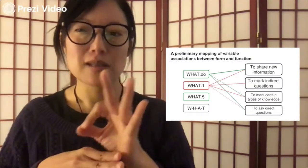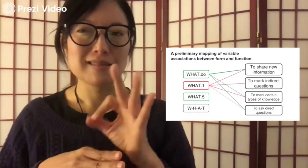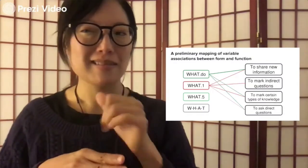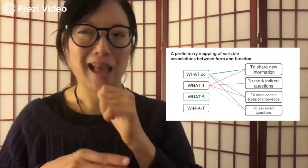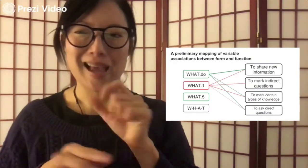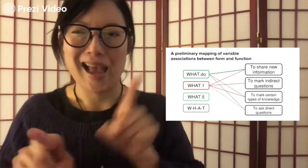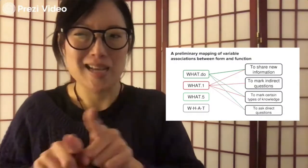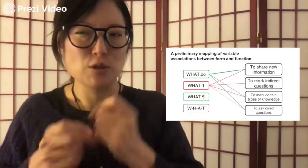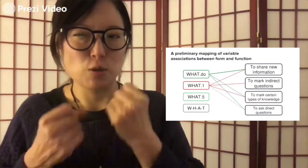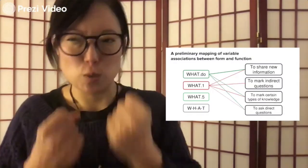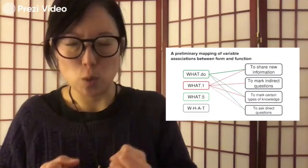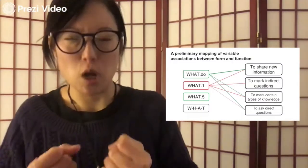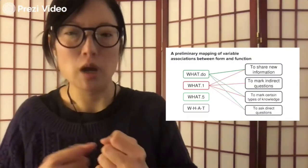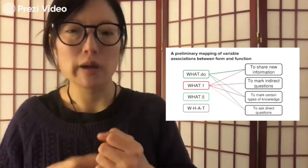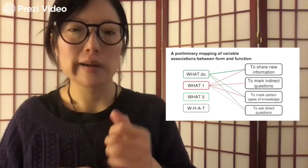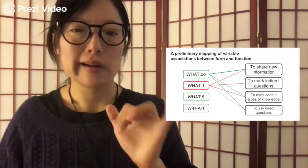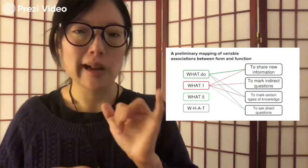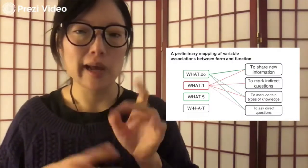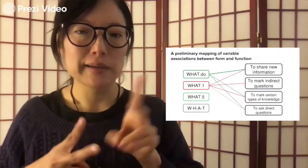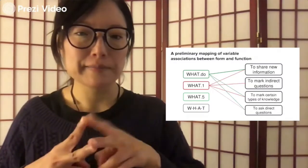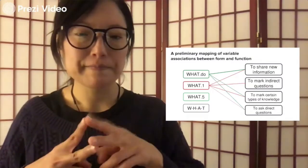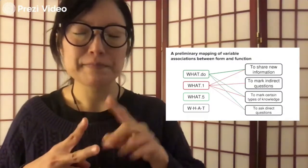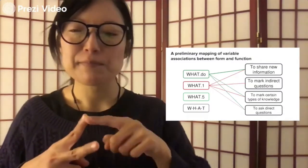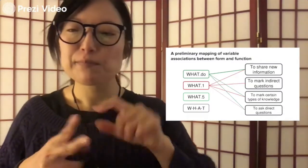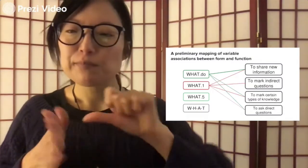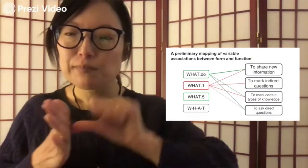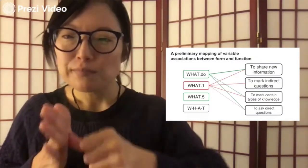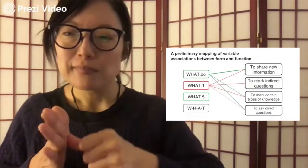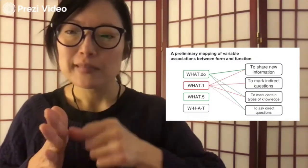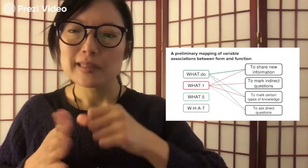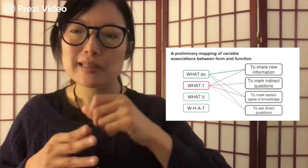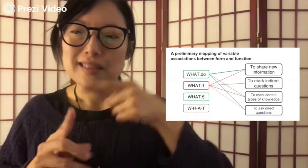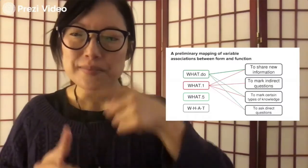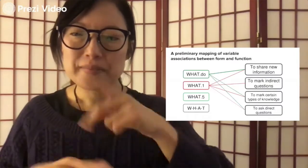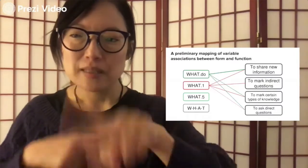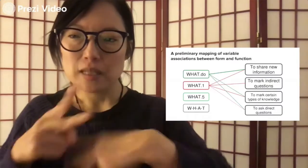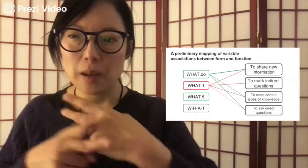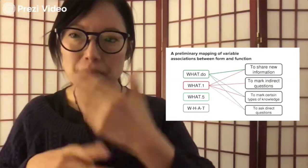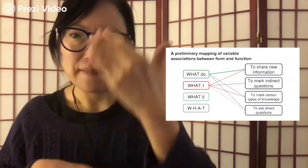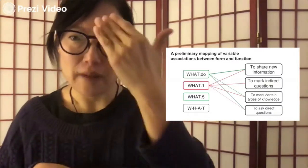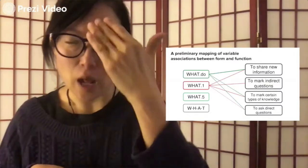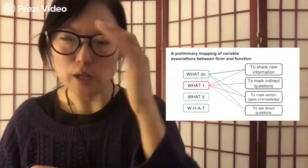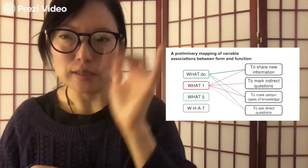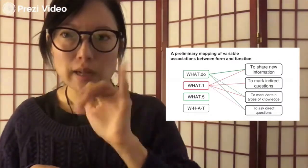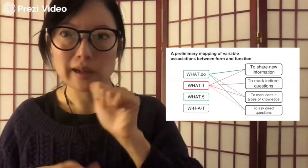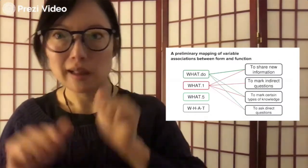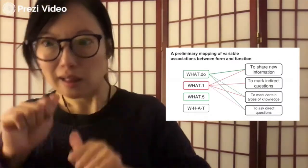which includes uncertainty and to mark direct questions, which